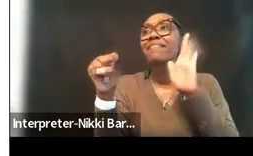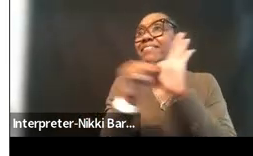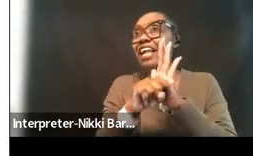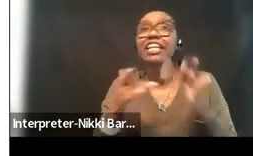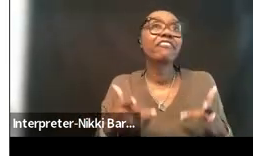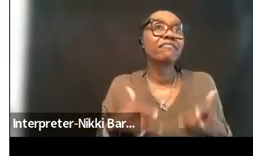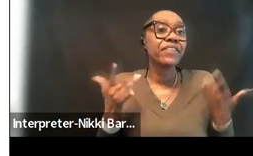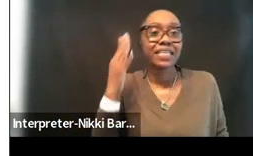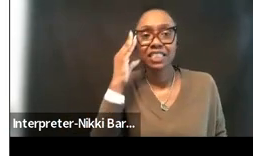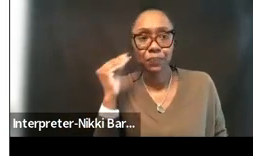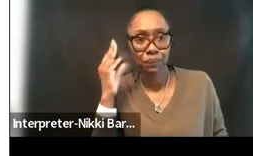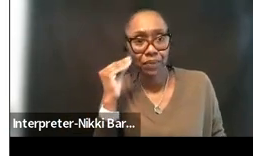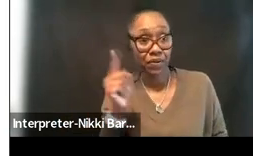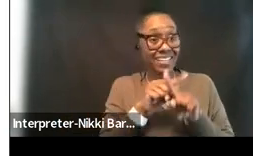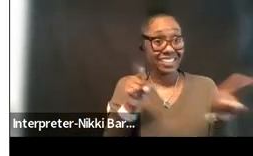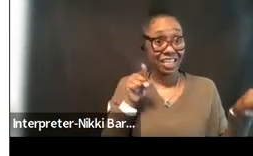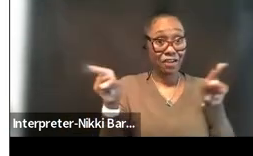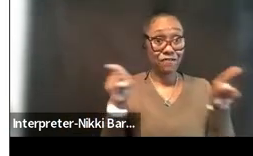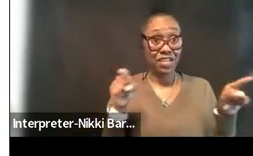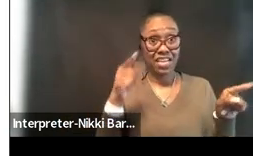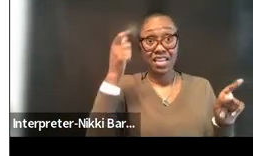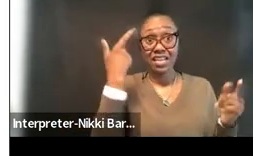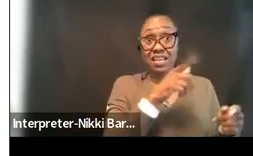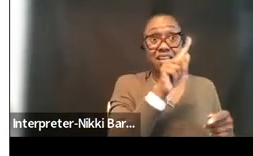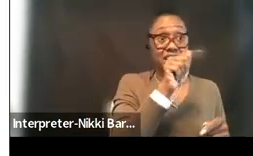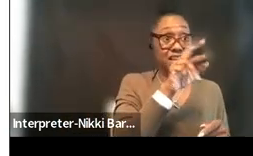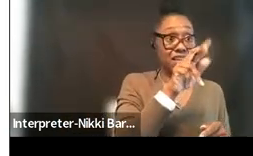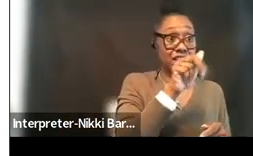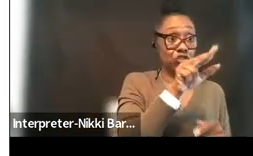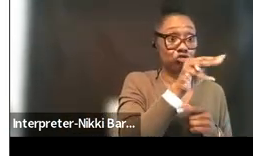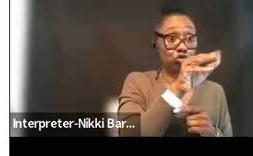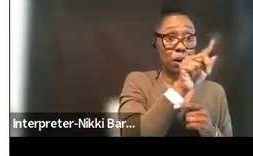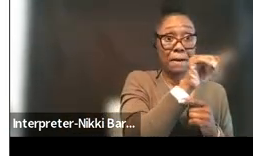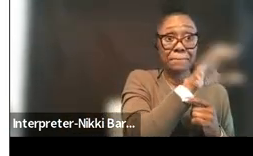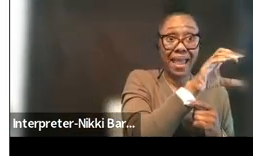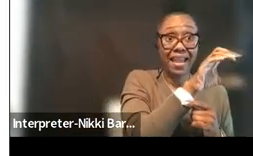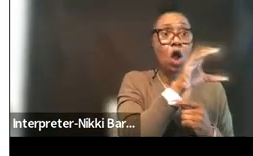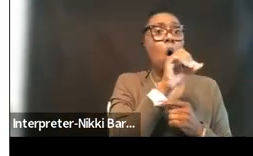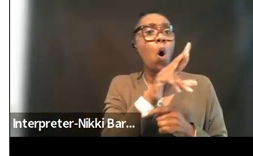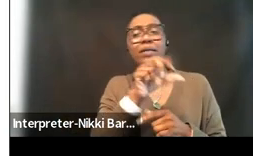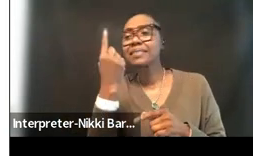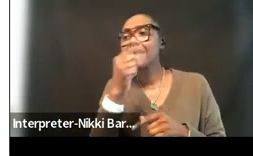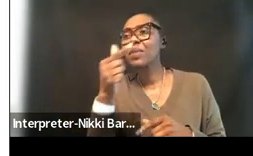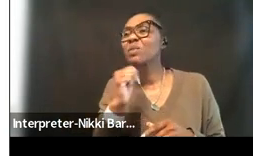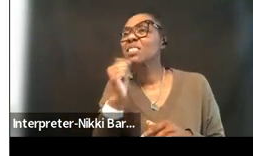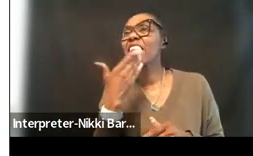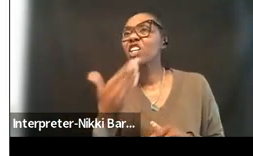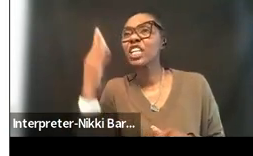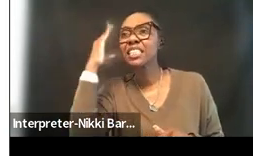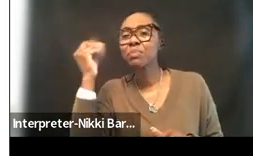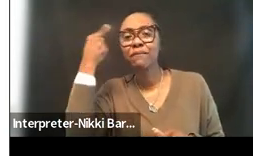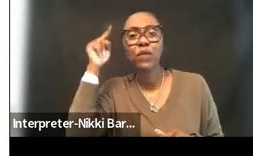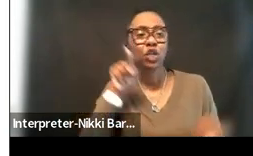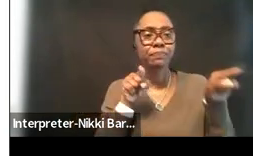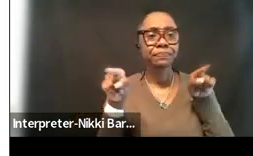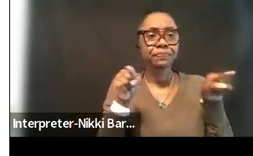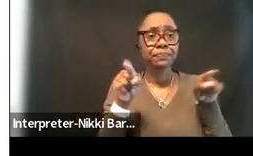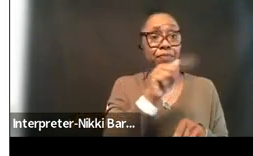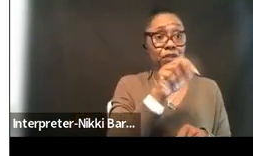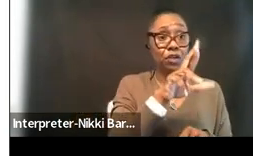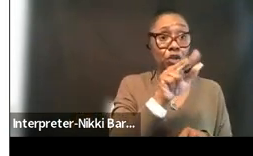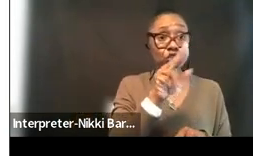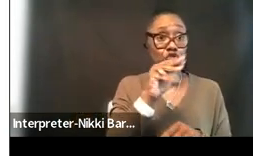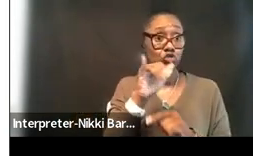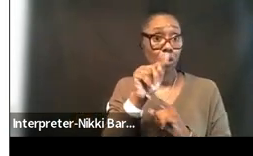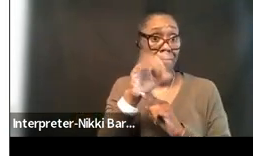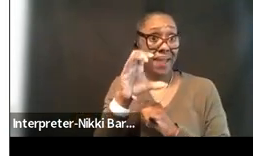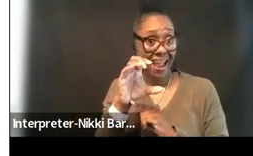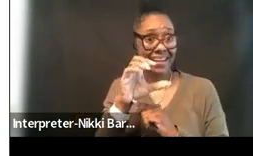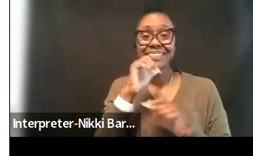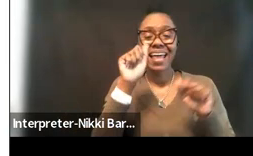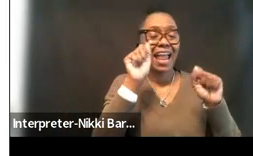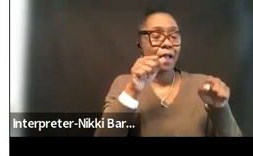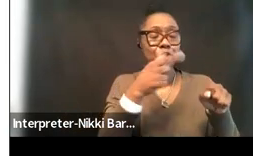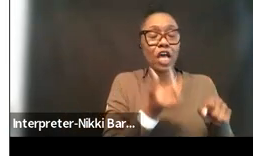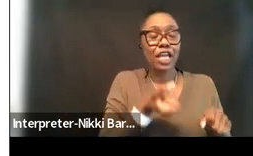The difference between something traumatic and something that was maybe just not a great experience for you is that a traumatic event is unable to be understood by the brain's normal schemas.